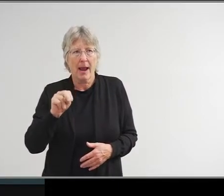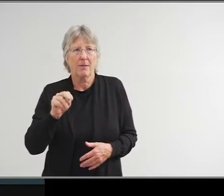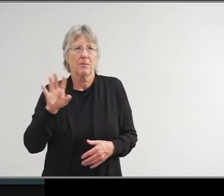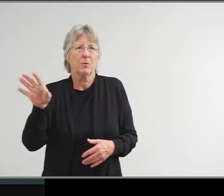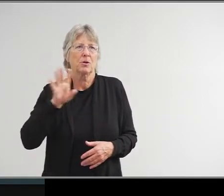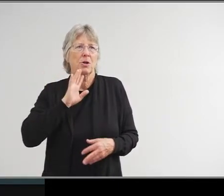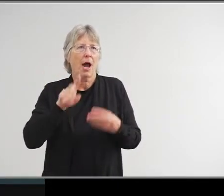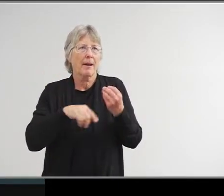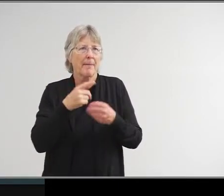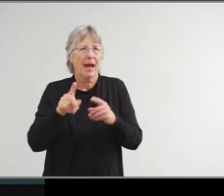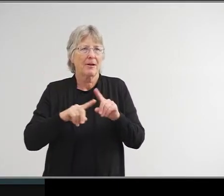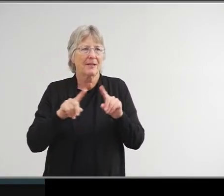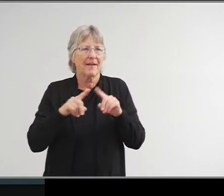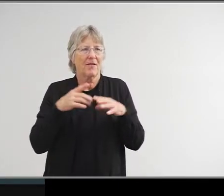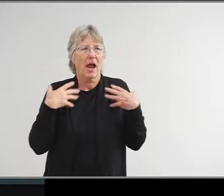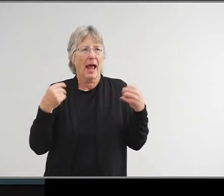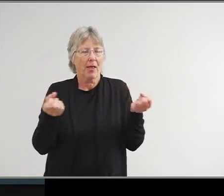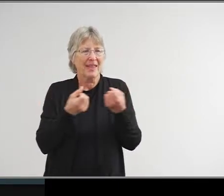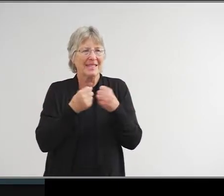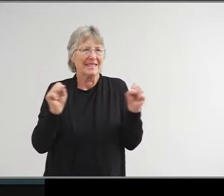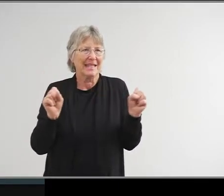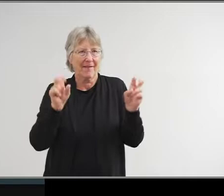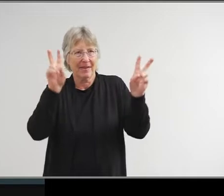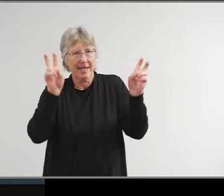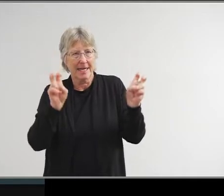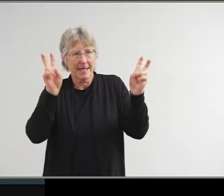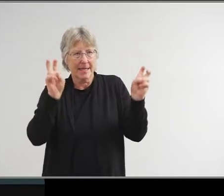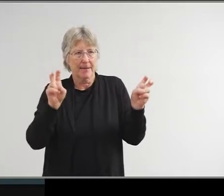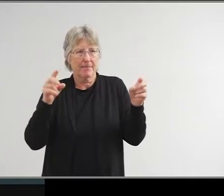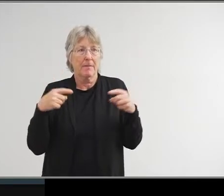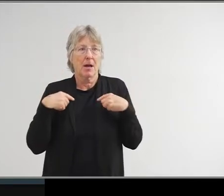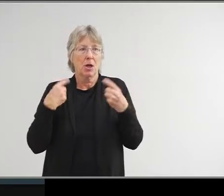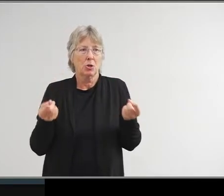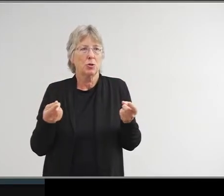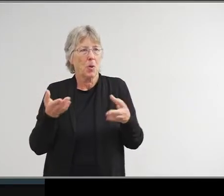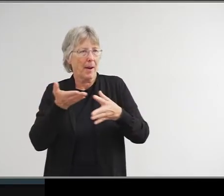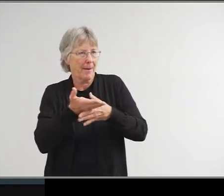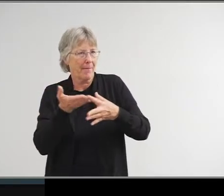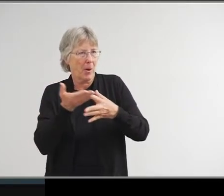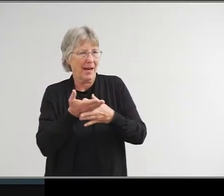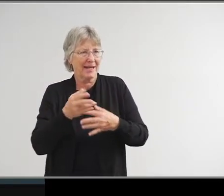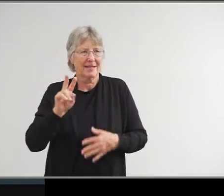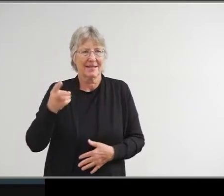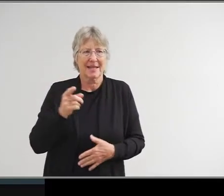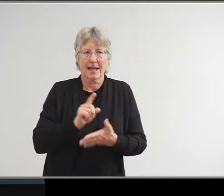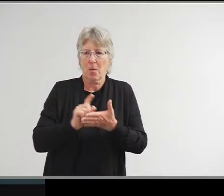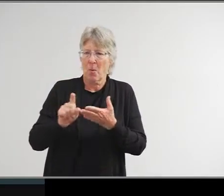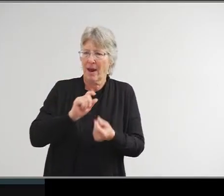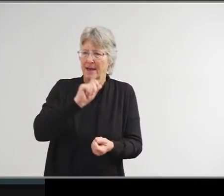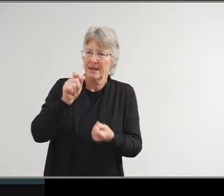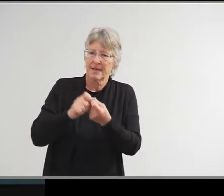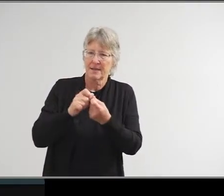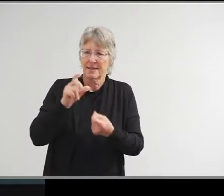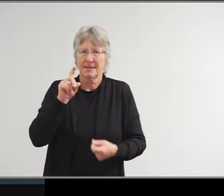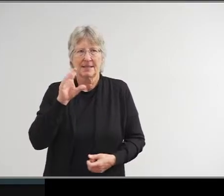that go with my updates. So during our winter break, the second week of winter break to be exact, on December 30th,